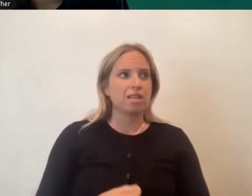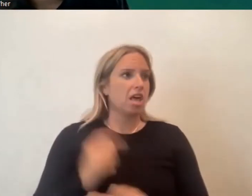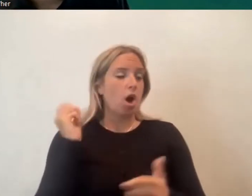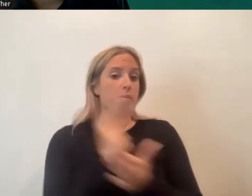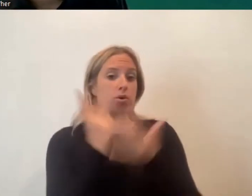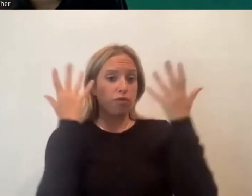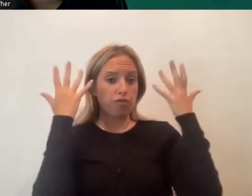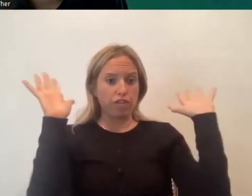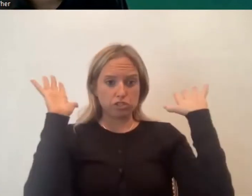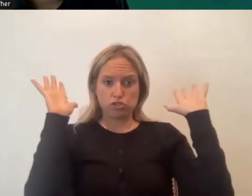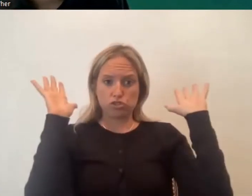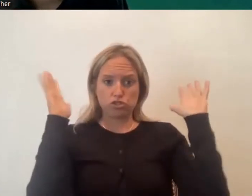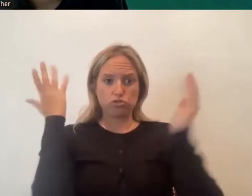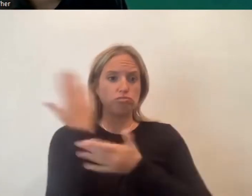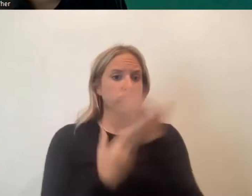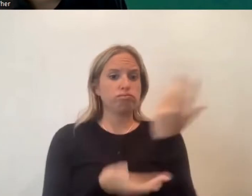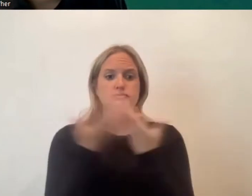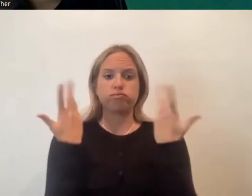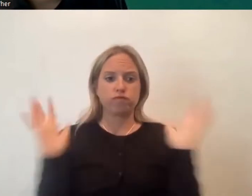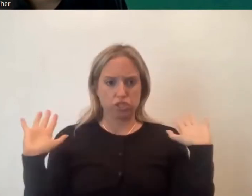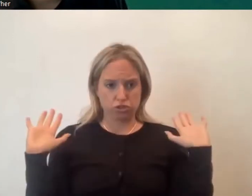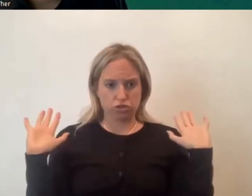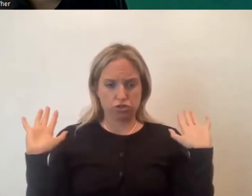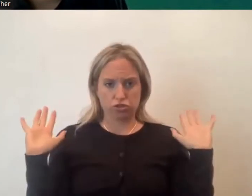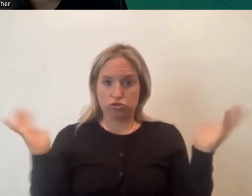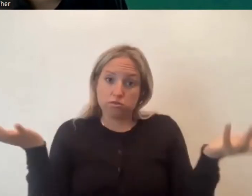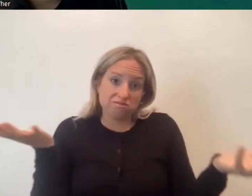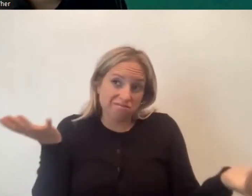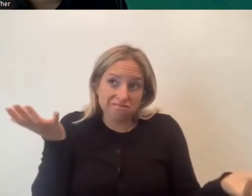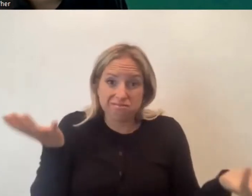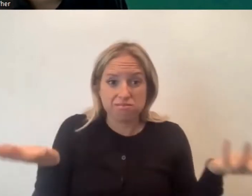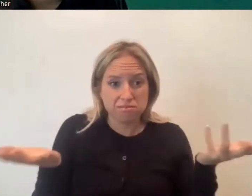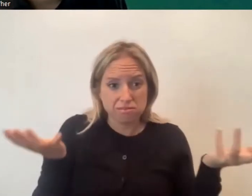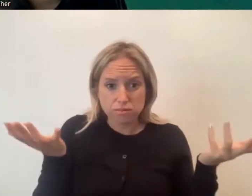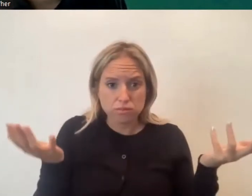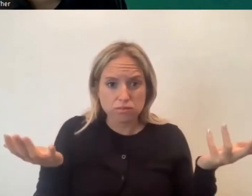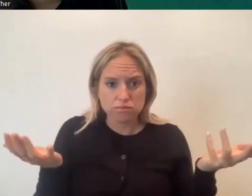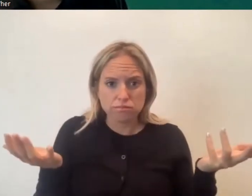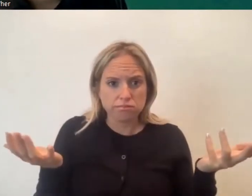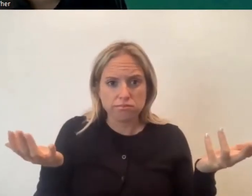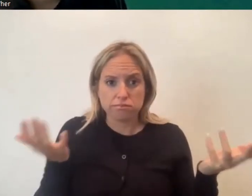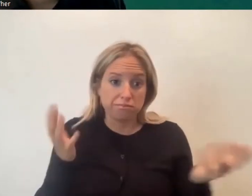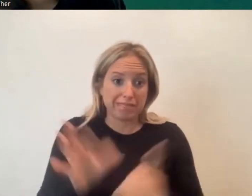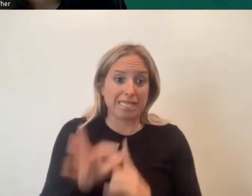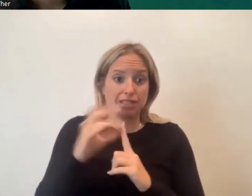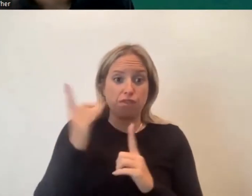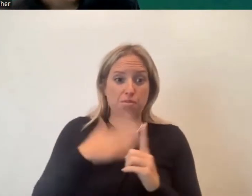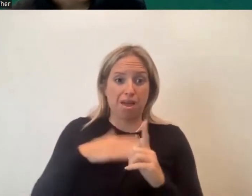I don't have to communicate with the Social Security administration anymore except to get my check. Mike: Gotcha.